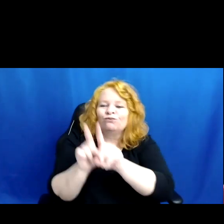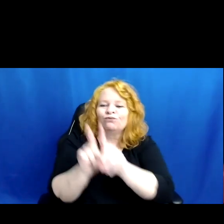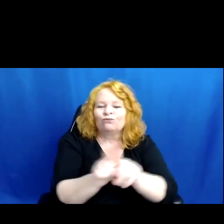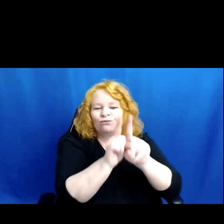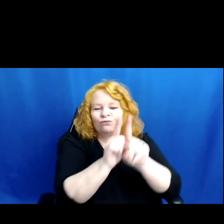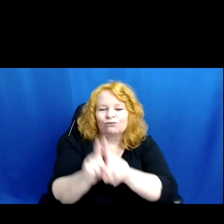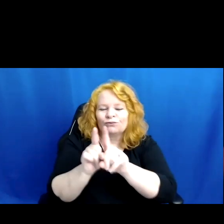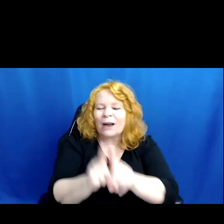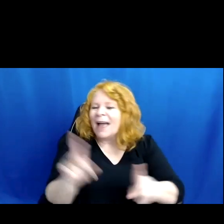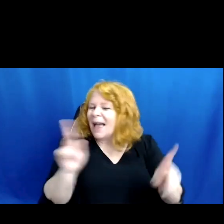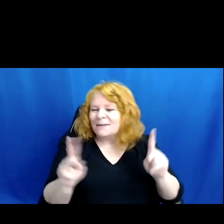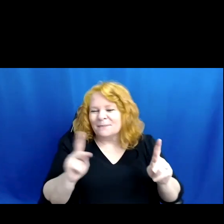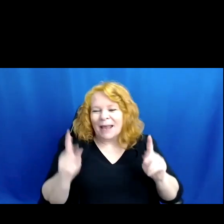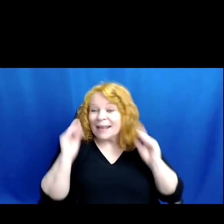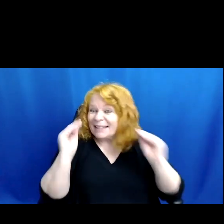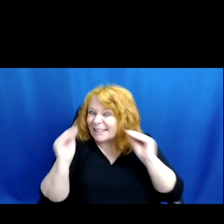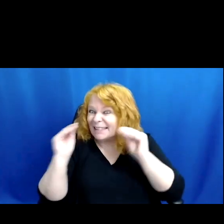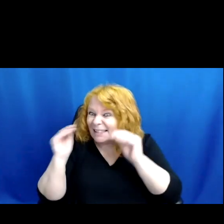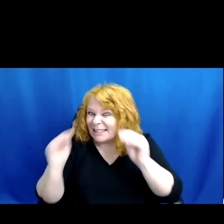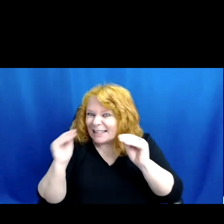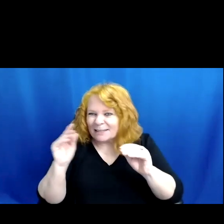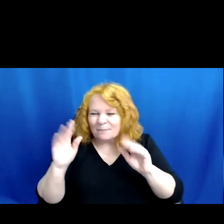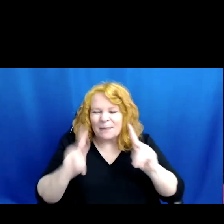He wants everyone to learn to ribbit.